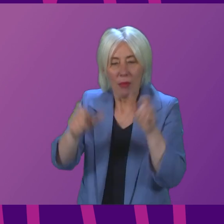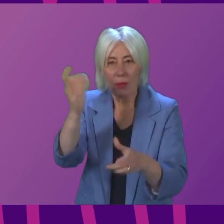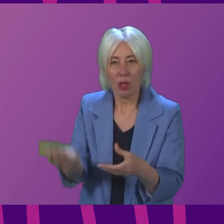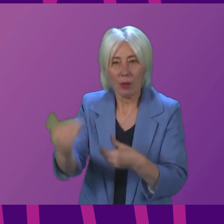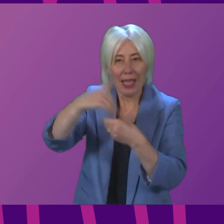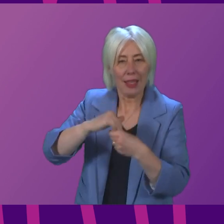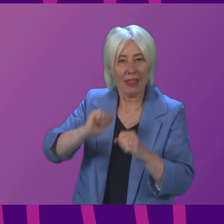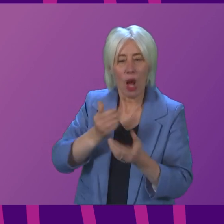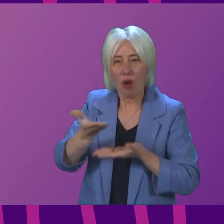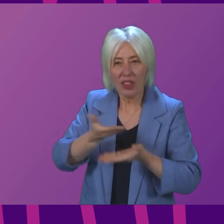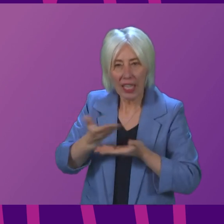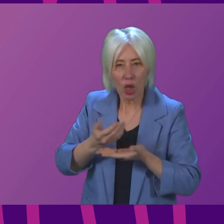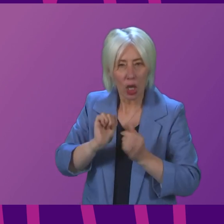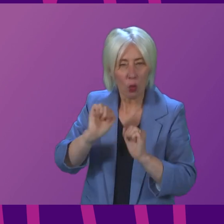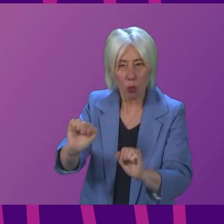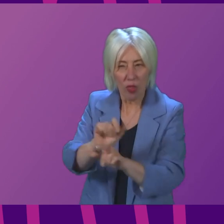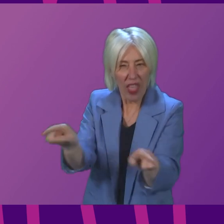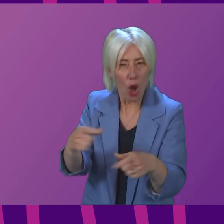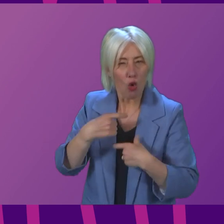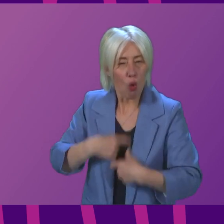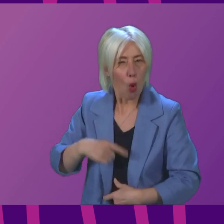the value of bringing younger generations into the conversation?